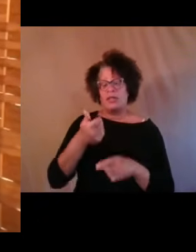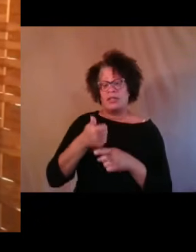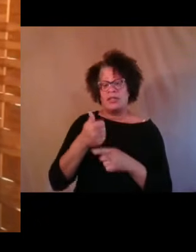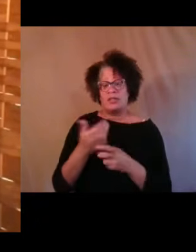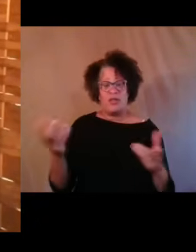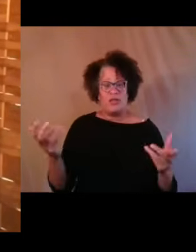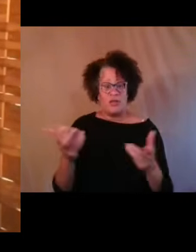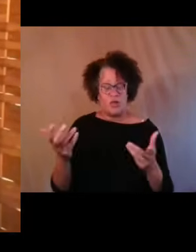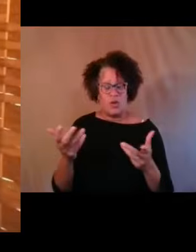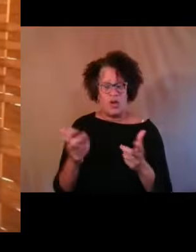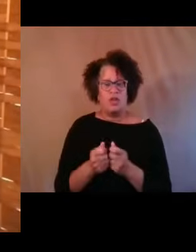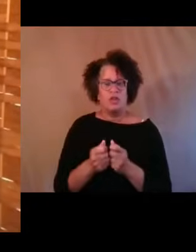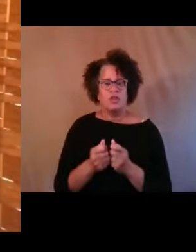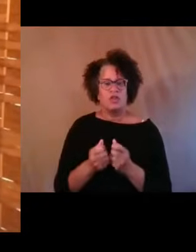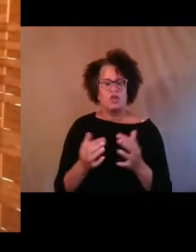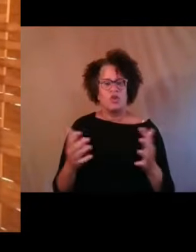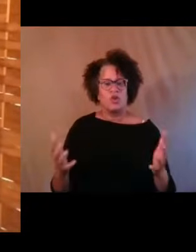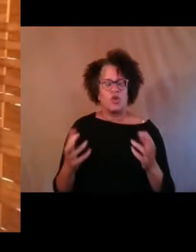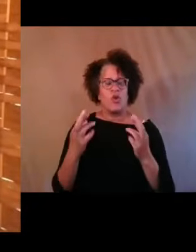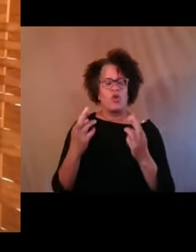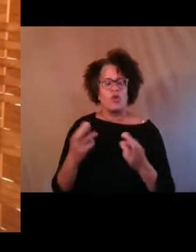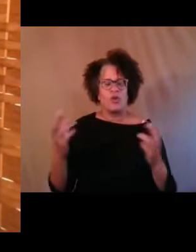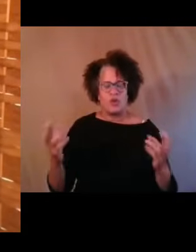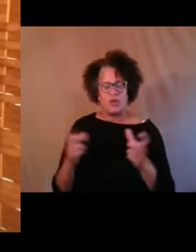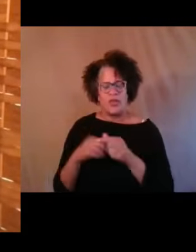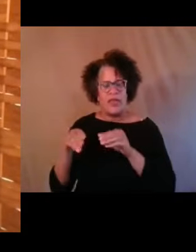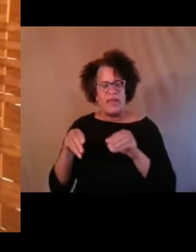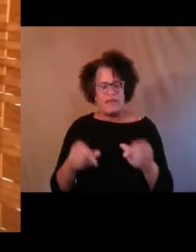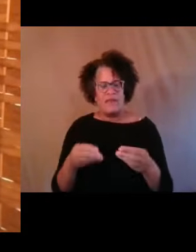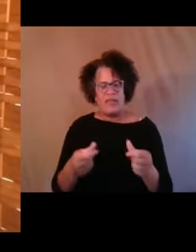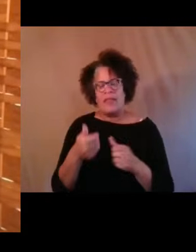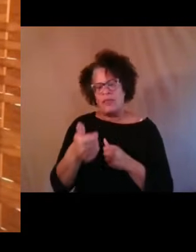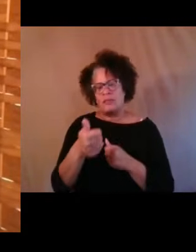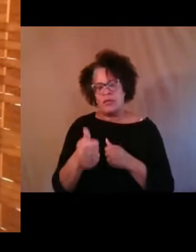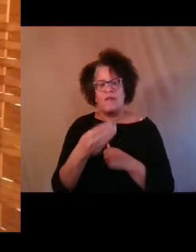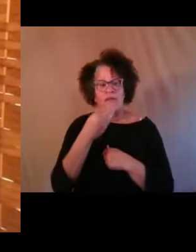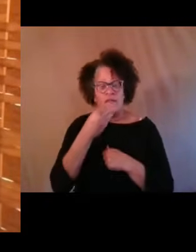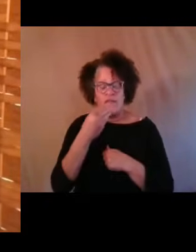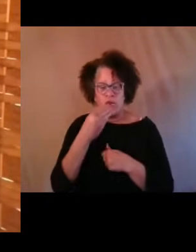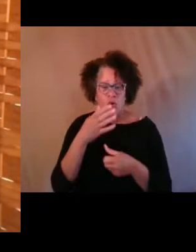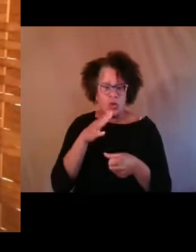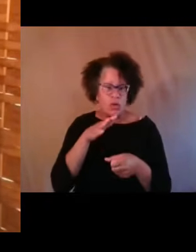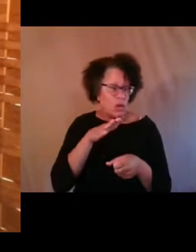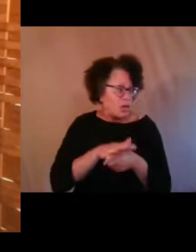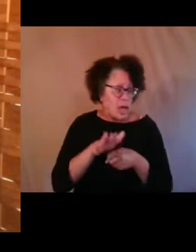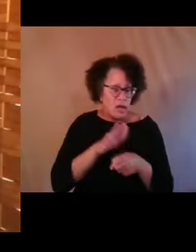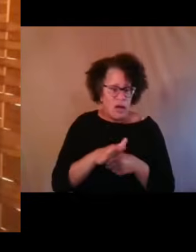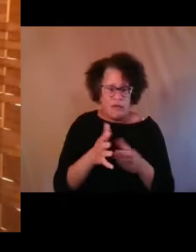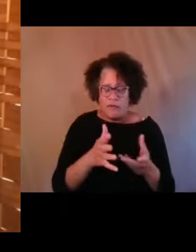to grow resources that they can feed themselves 'cause again food insecurity is so real, especially if there's,